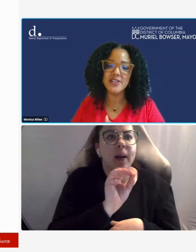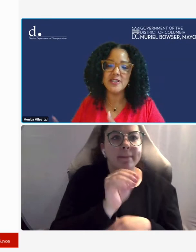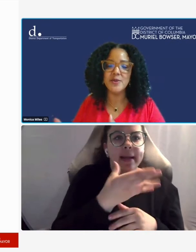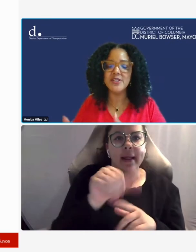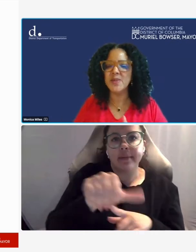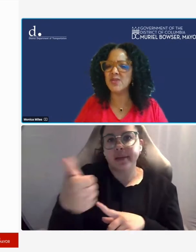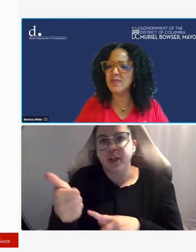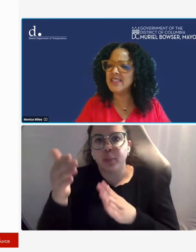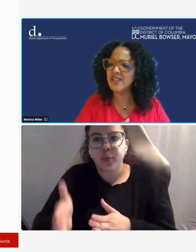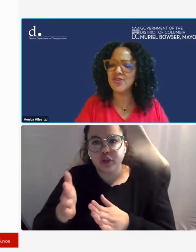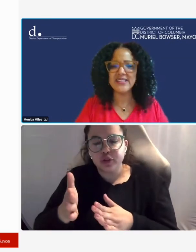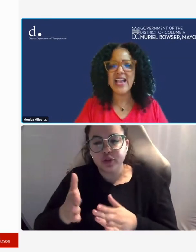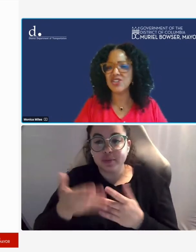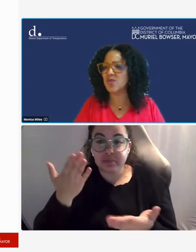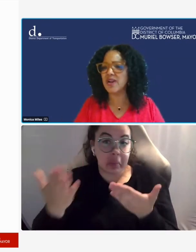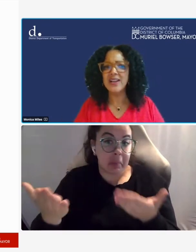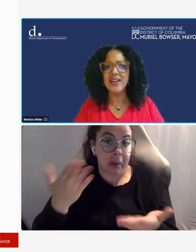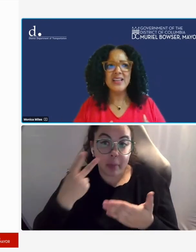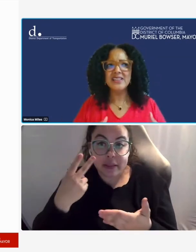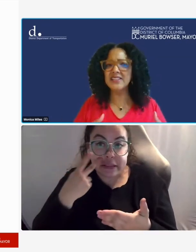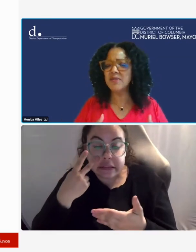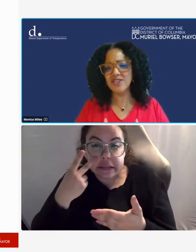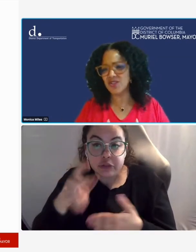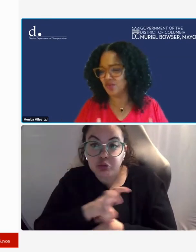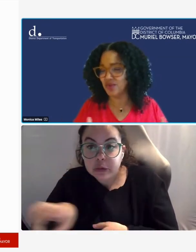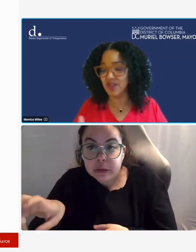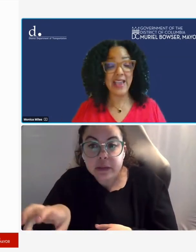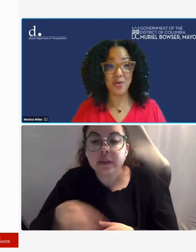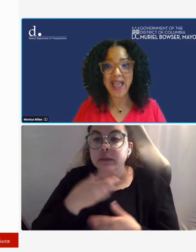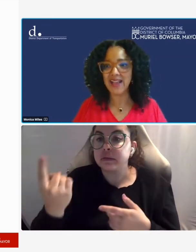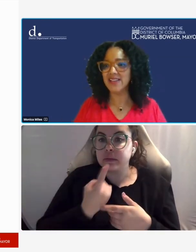person because we may see a transaction where something is just really out of whack either